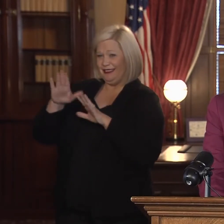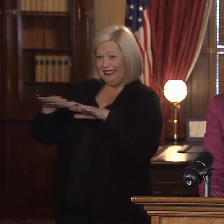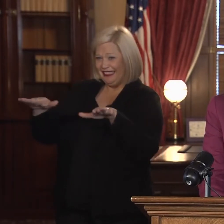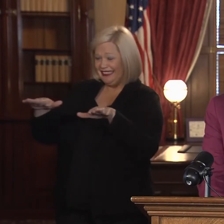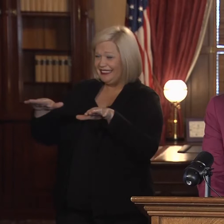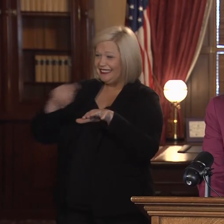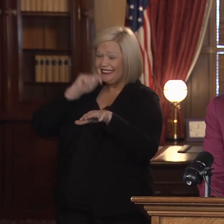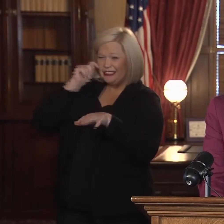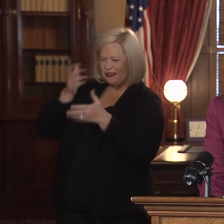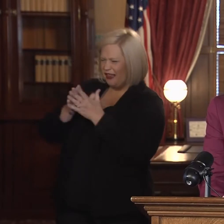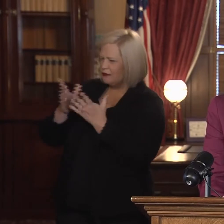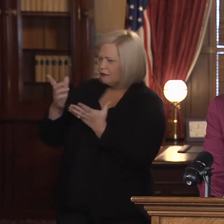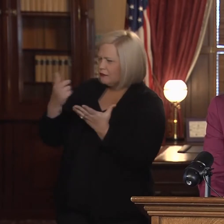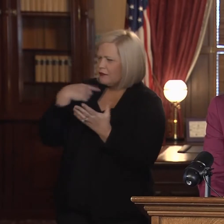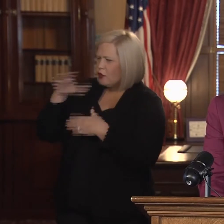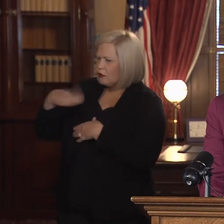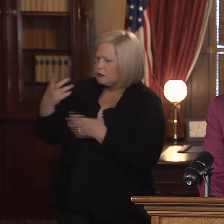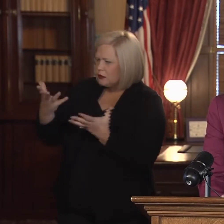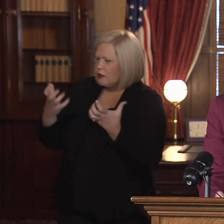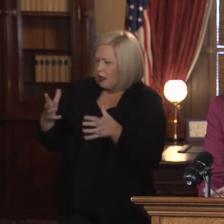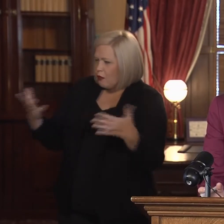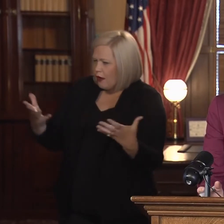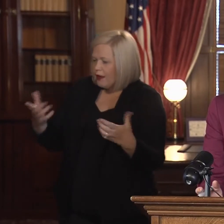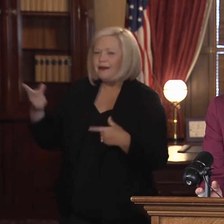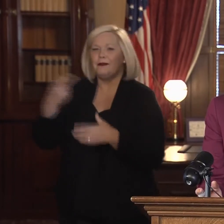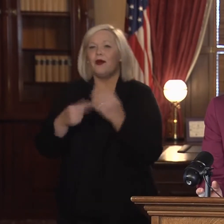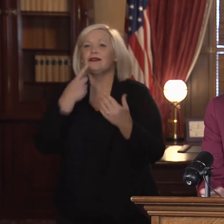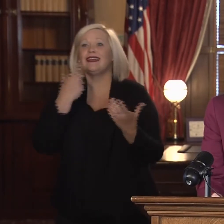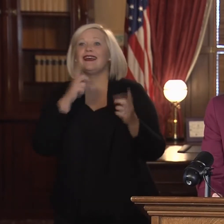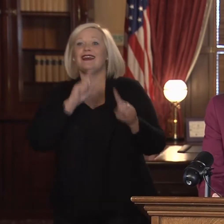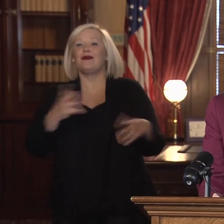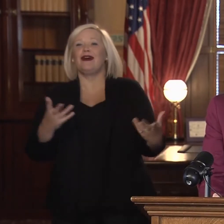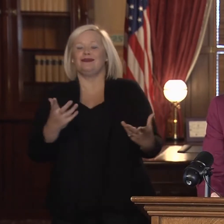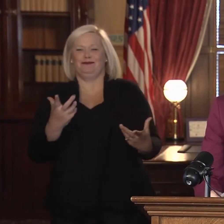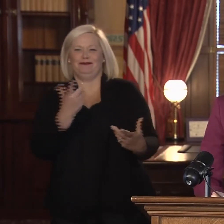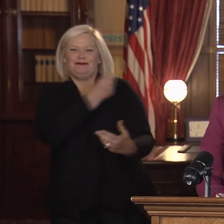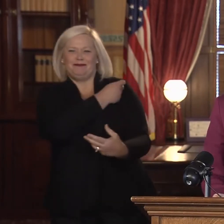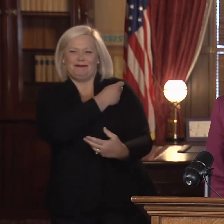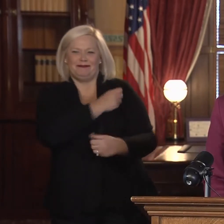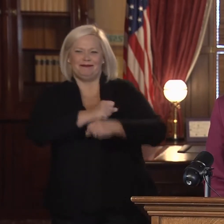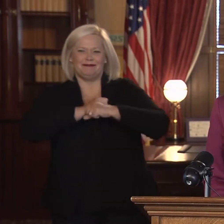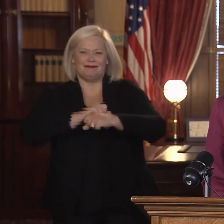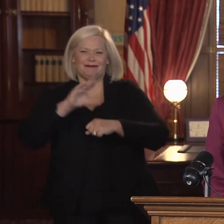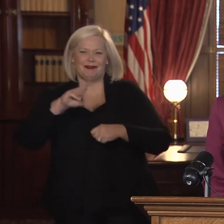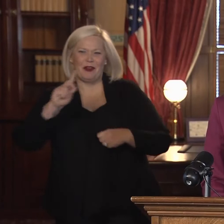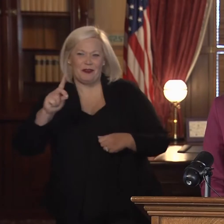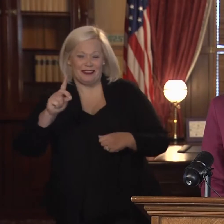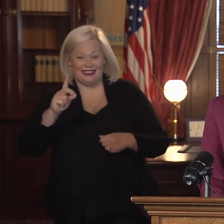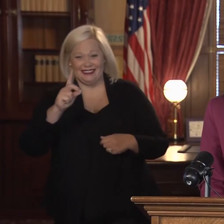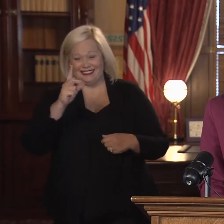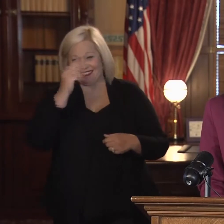THE VACCINE. FOR THE HOLIDAYS I ASKED MY TEENAGERS WHAT THEY WANTED AS A